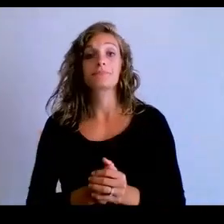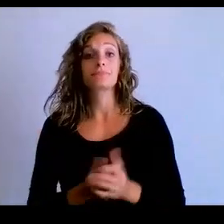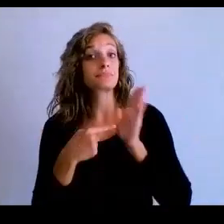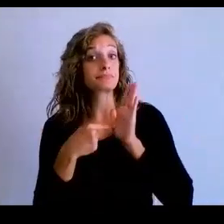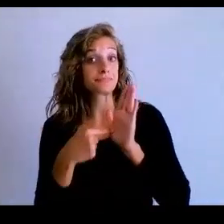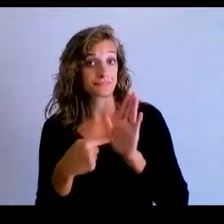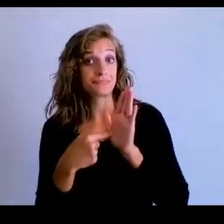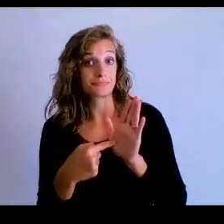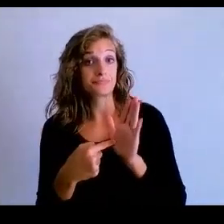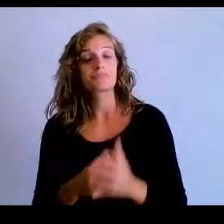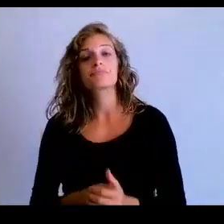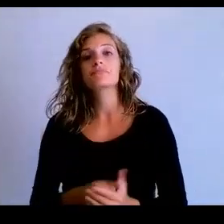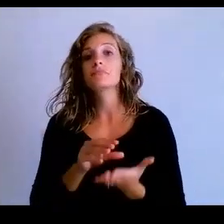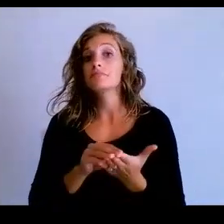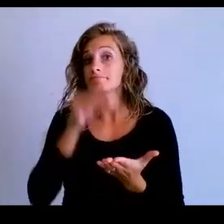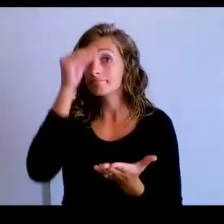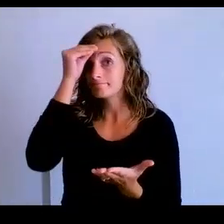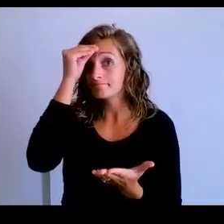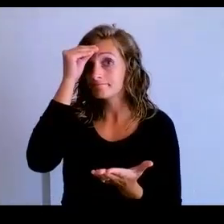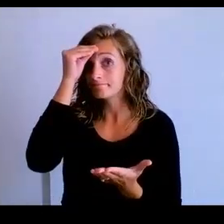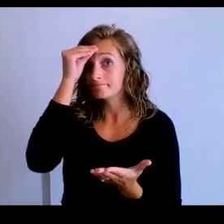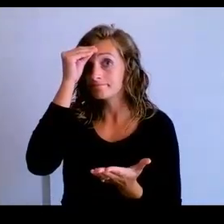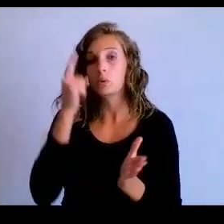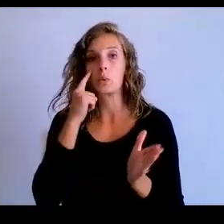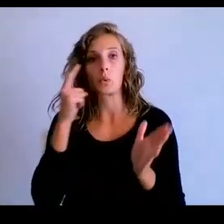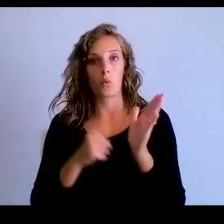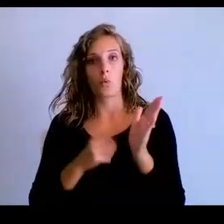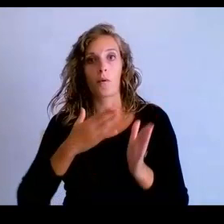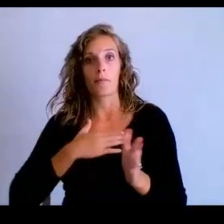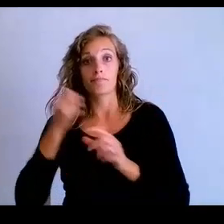base that base hand is going to remain stationary so an example of this